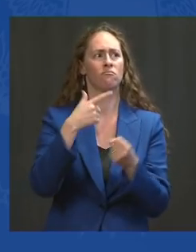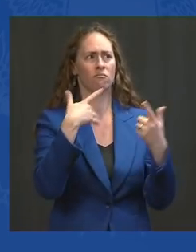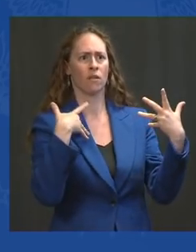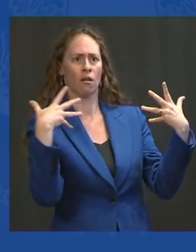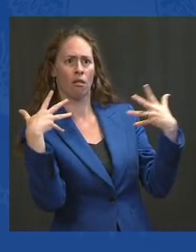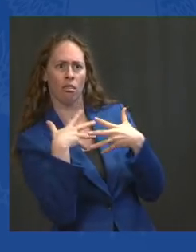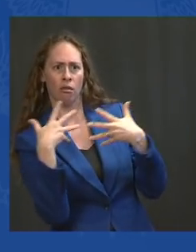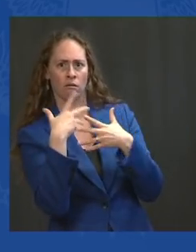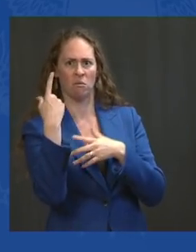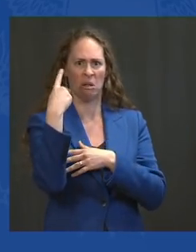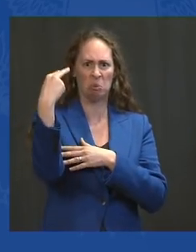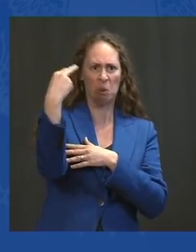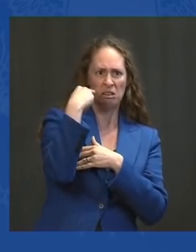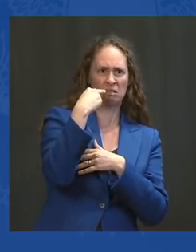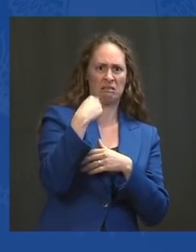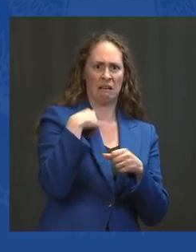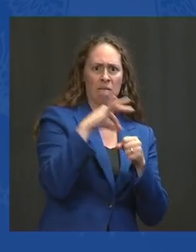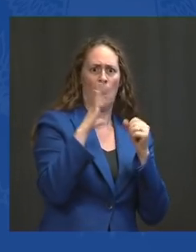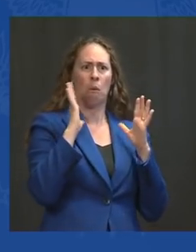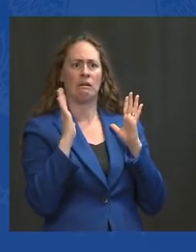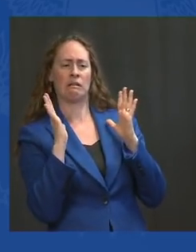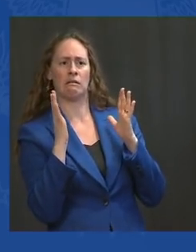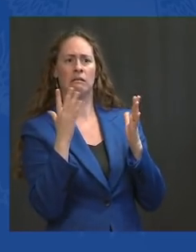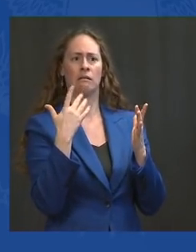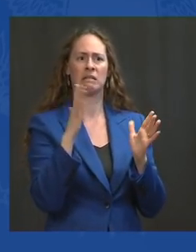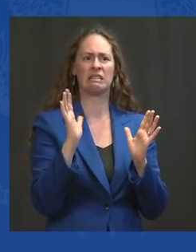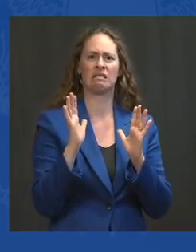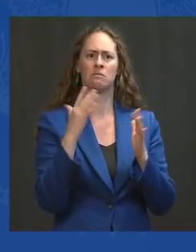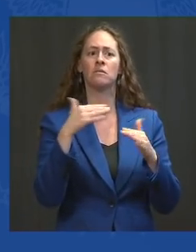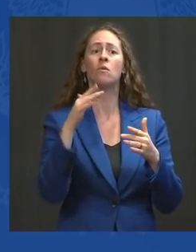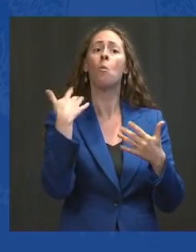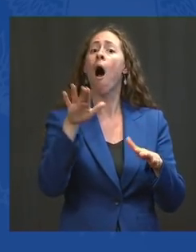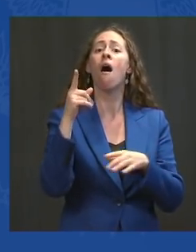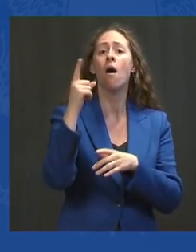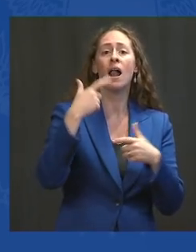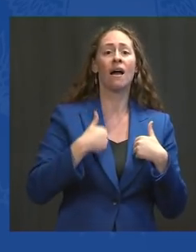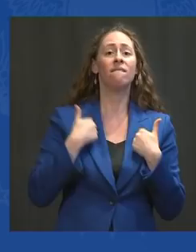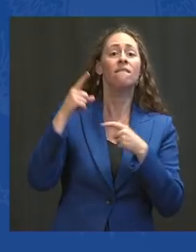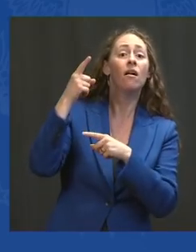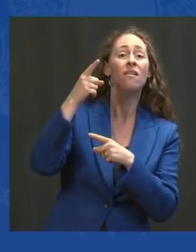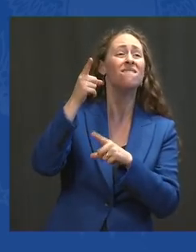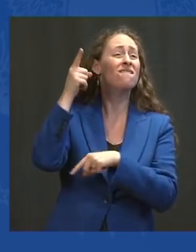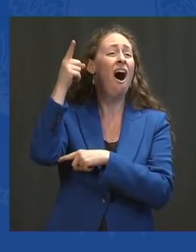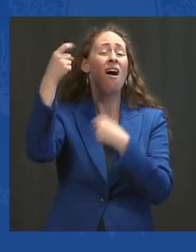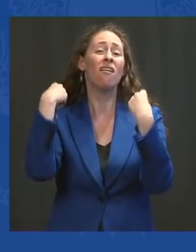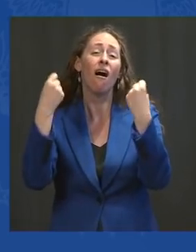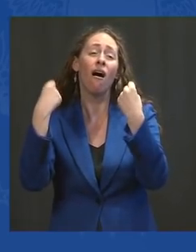to wait longer to vote. To drive a hell of lot lo- excuse me -- a long way -- -- to get to vote.